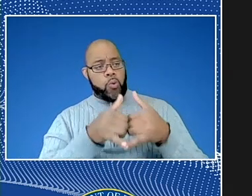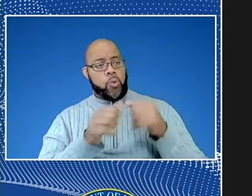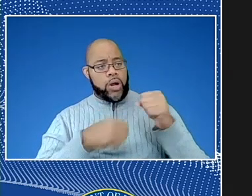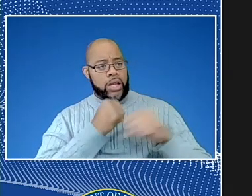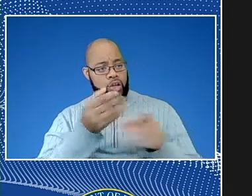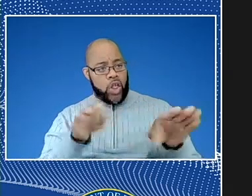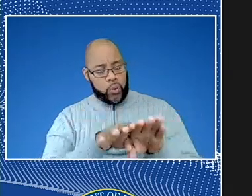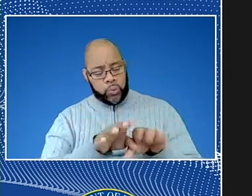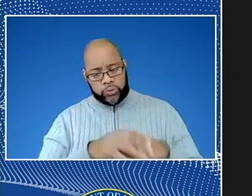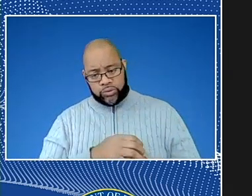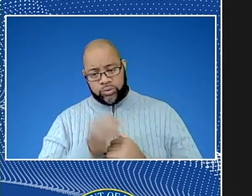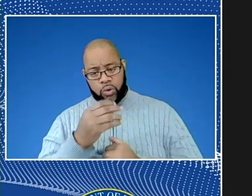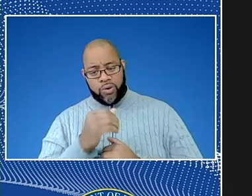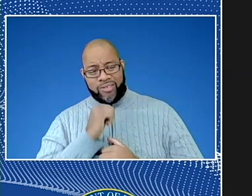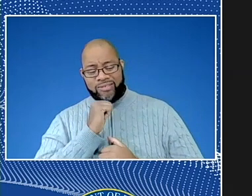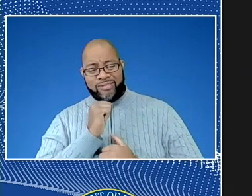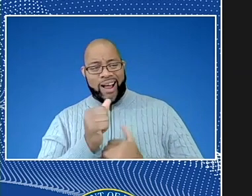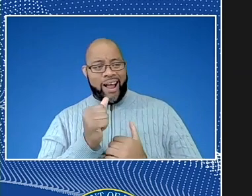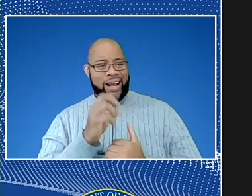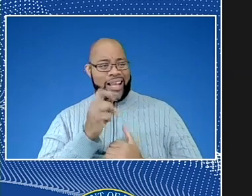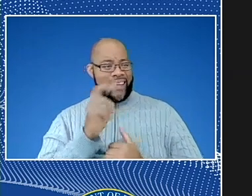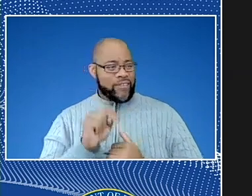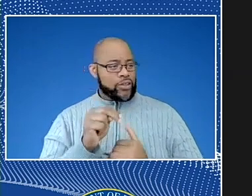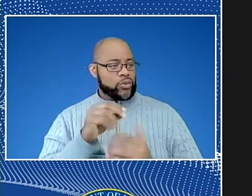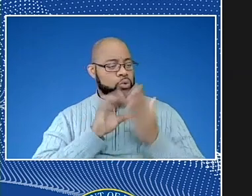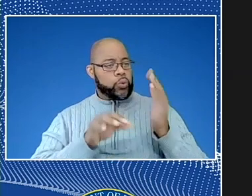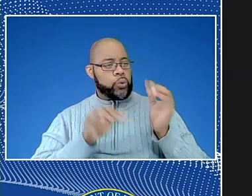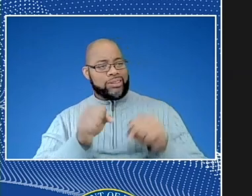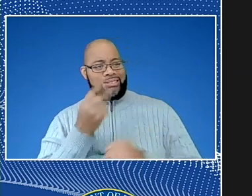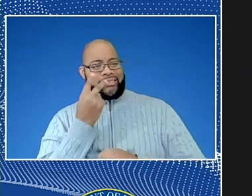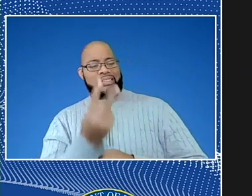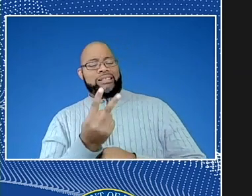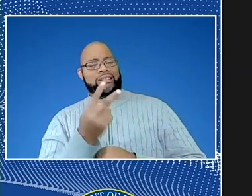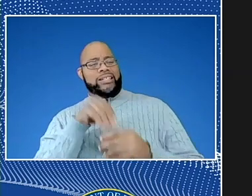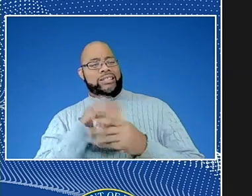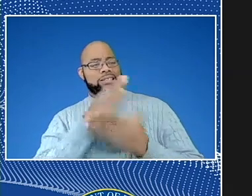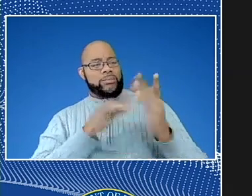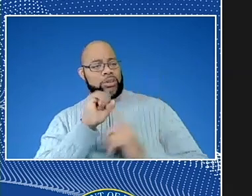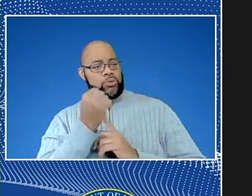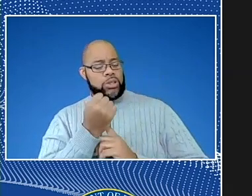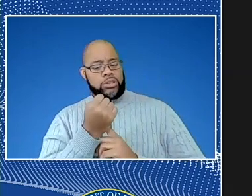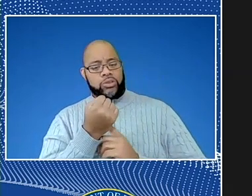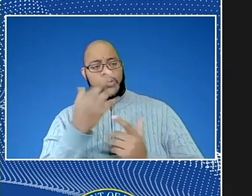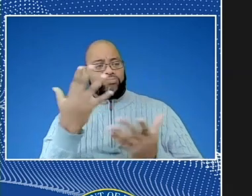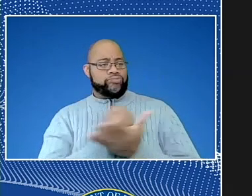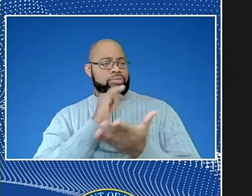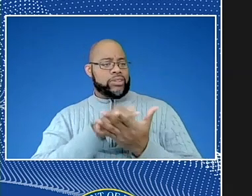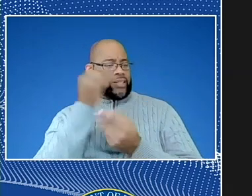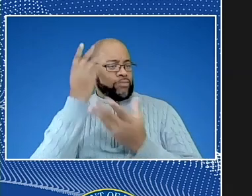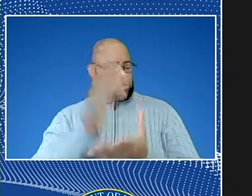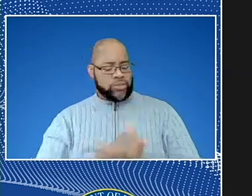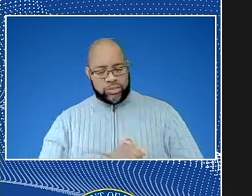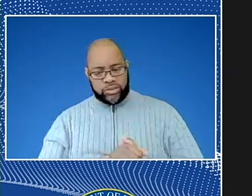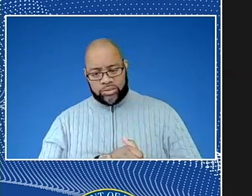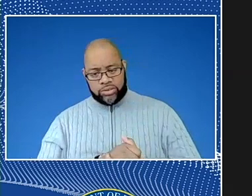So not even a student can see in some cases or obtain that information after the